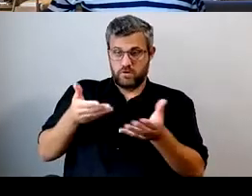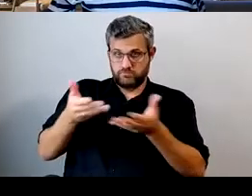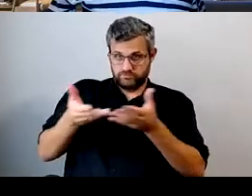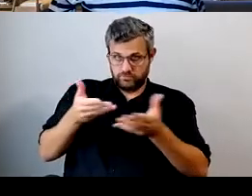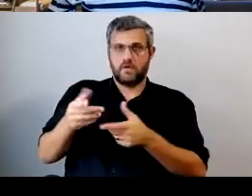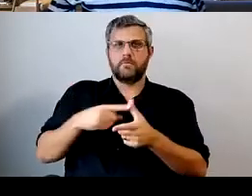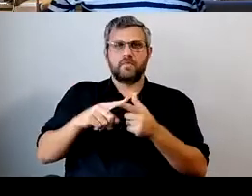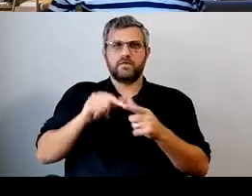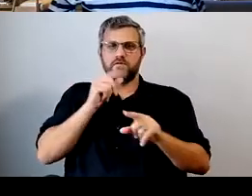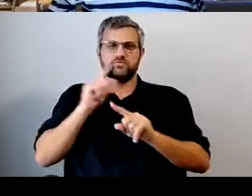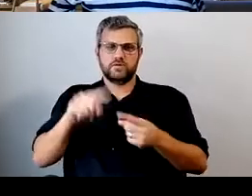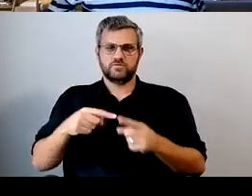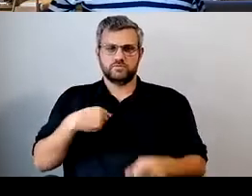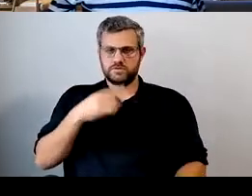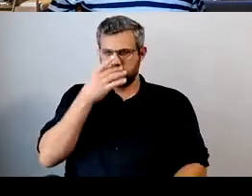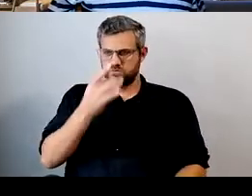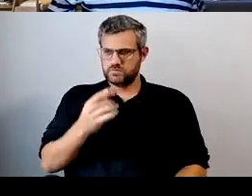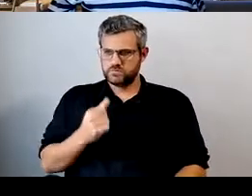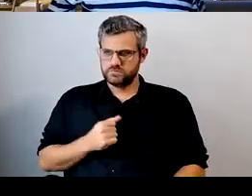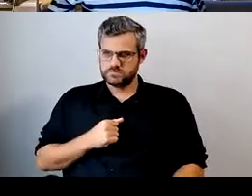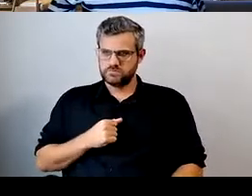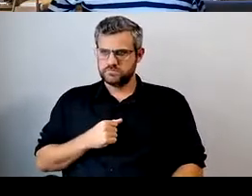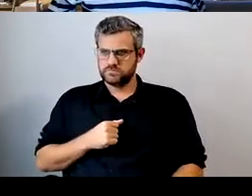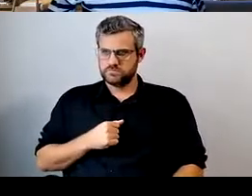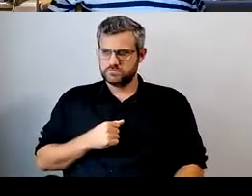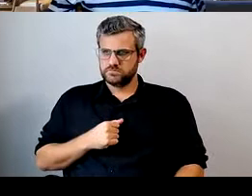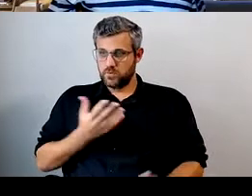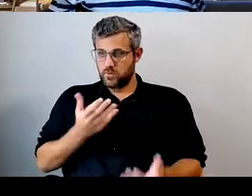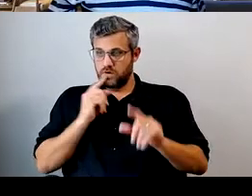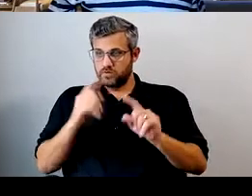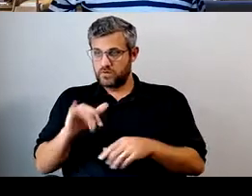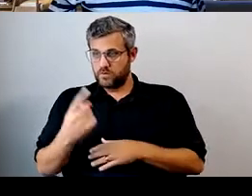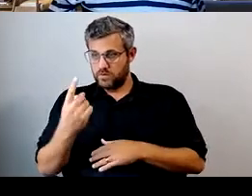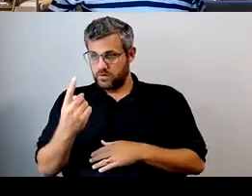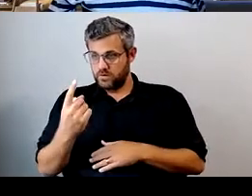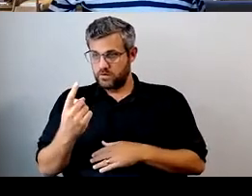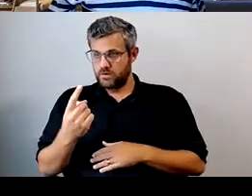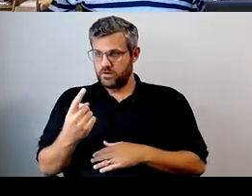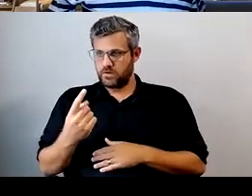Interesting. Jason, did you want to answer it or? I don't know that I know the answer,